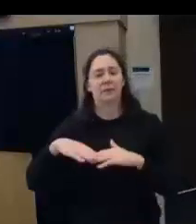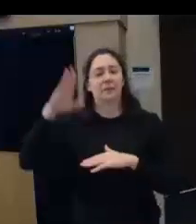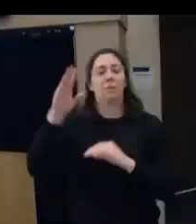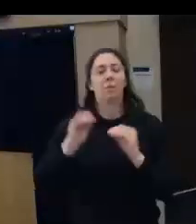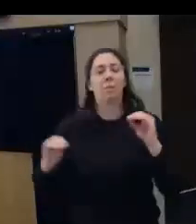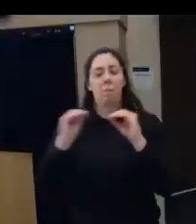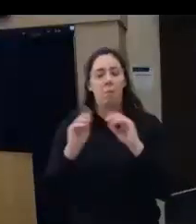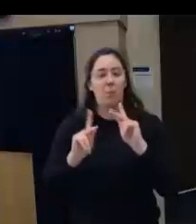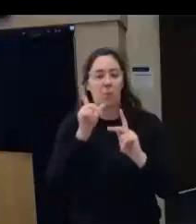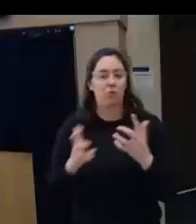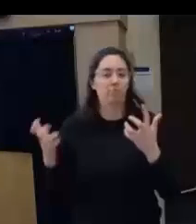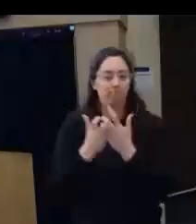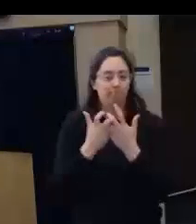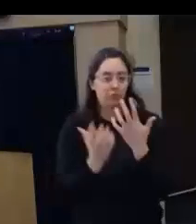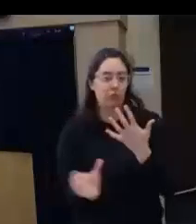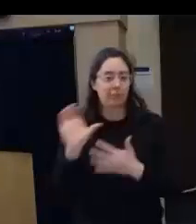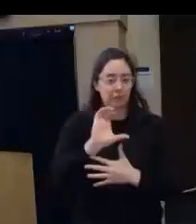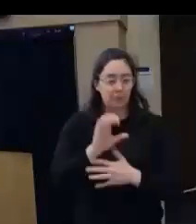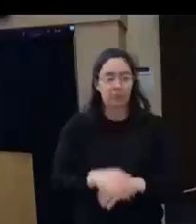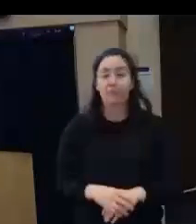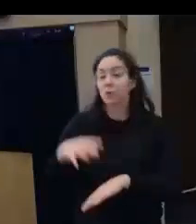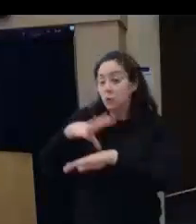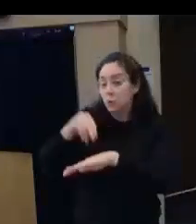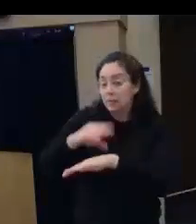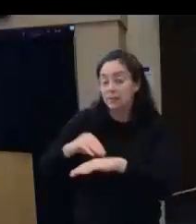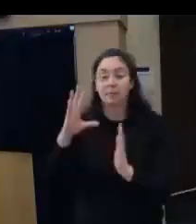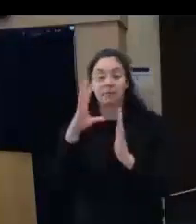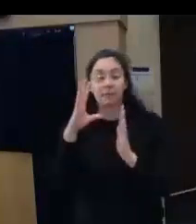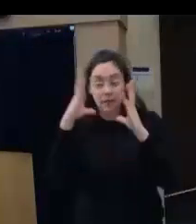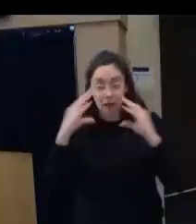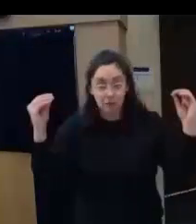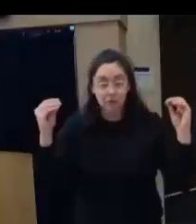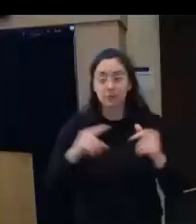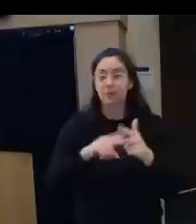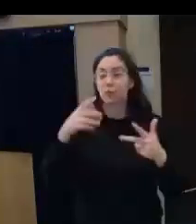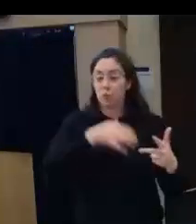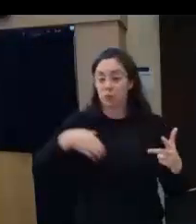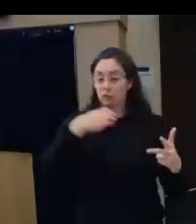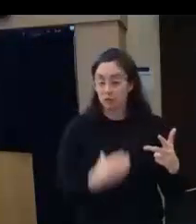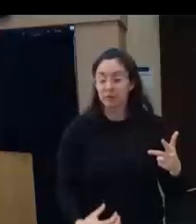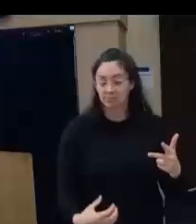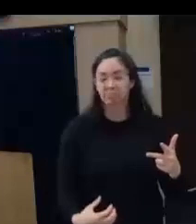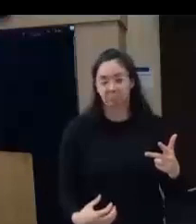diagnostic criteria and again Sweden Netherlands um Switzerland tended to have reported better